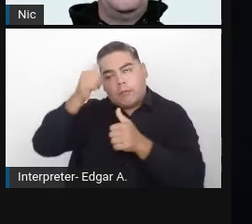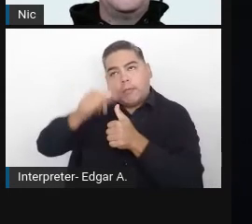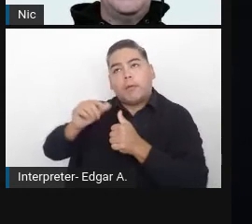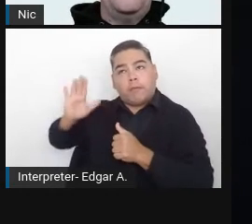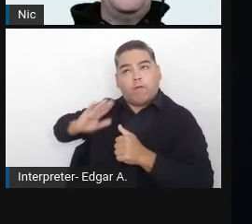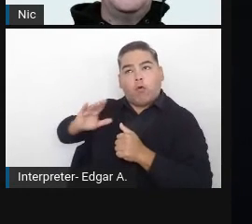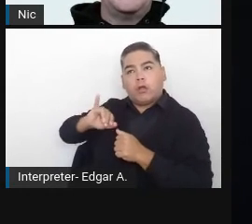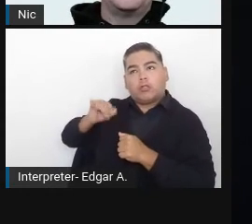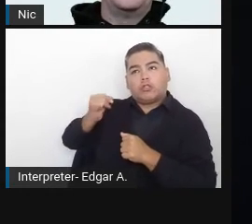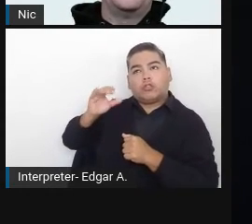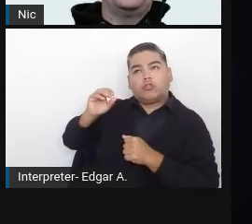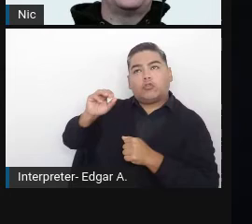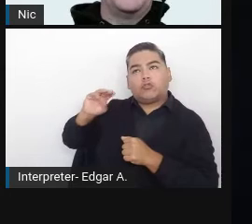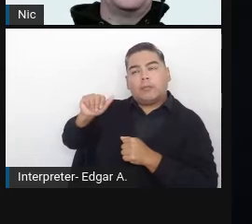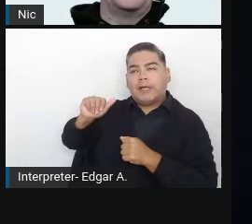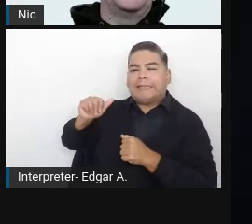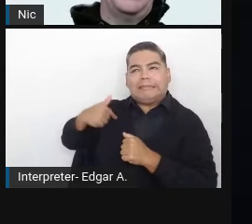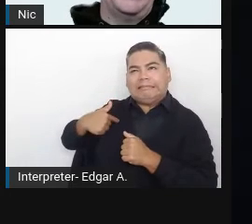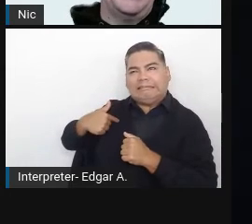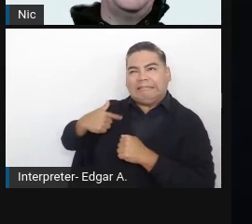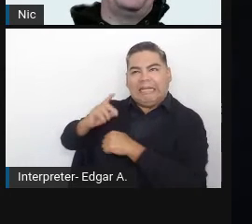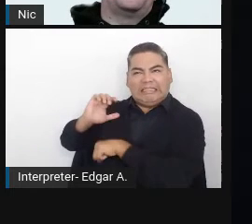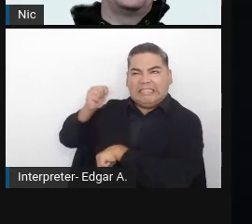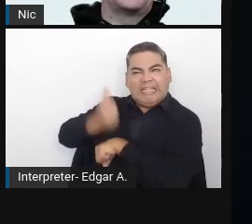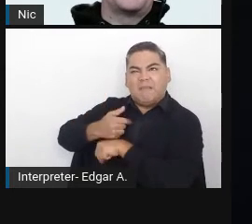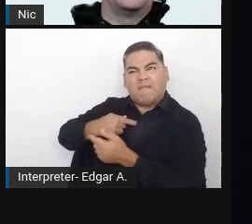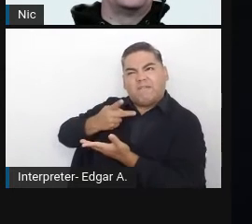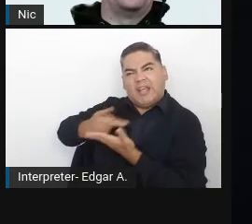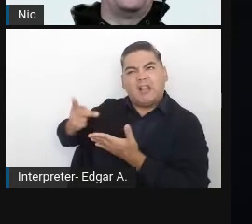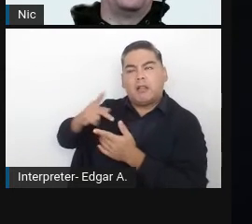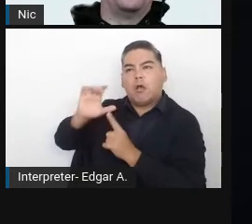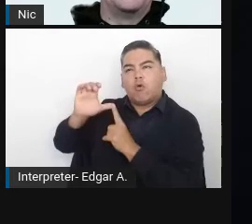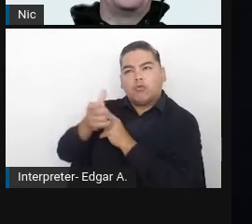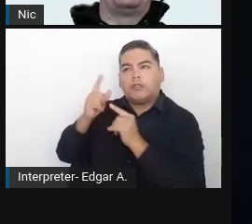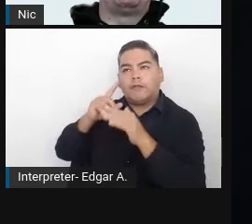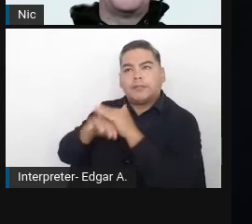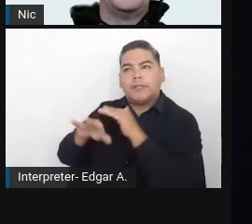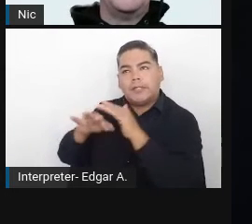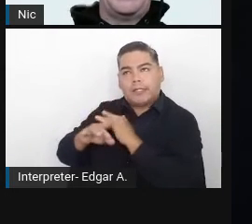You see, I realized, in retrospect, I had approached things the wrong way.